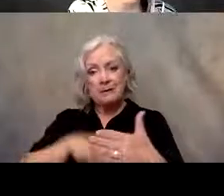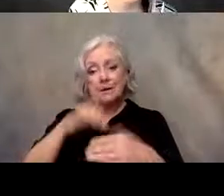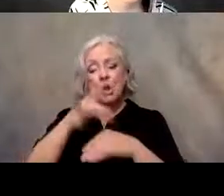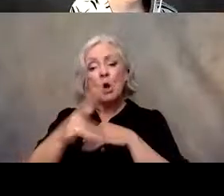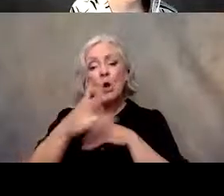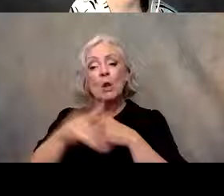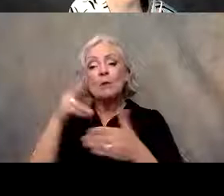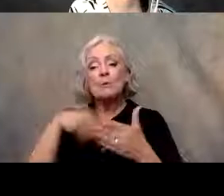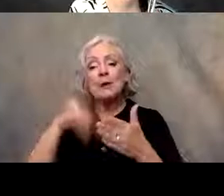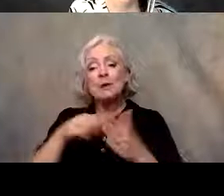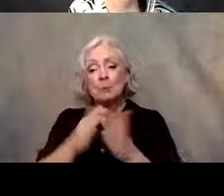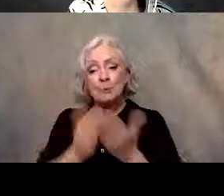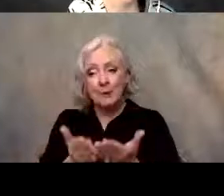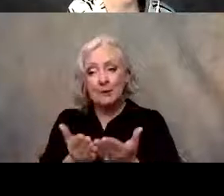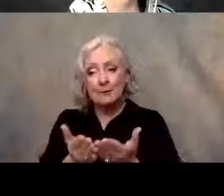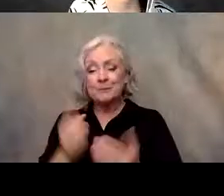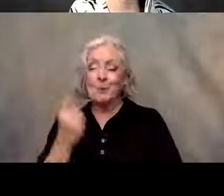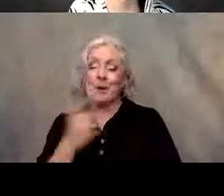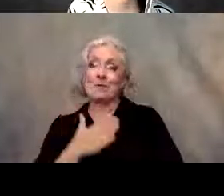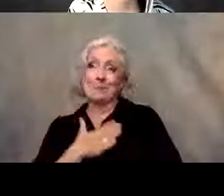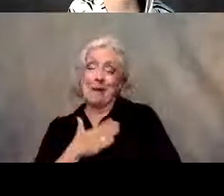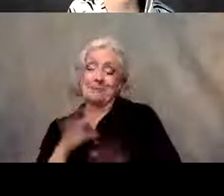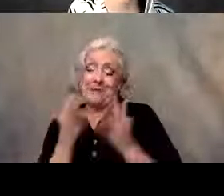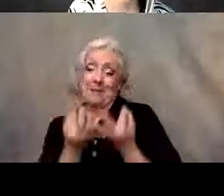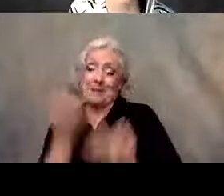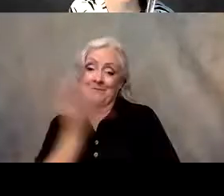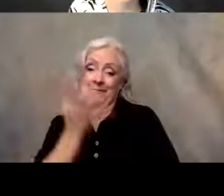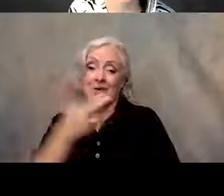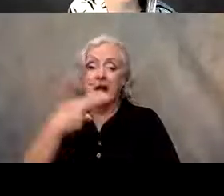In this instance, one of our family favorites, Hop on Pop by Dr. Seuss.